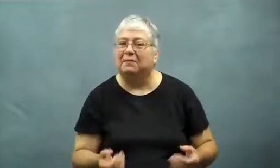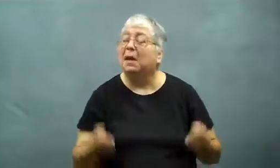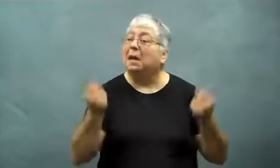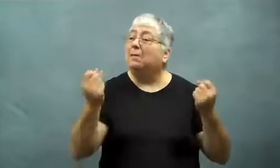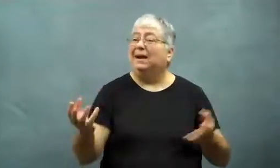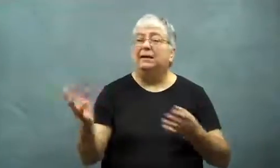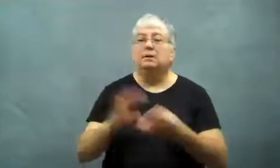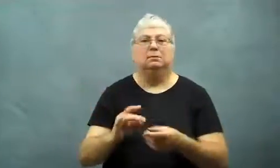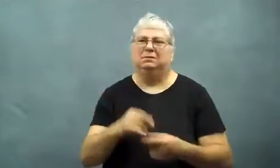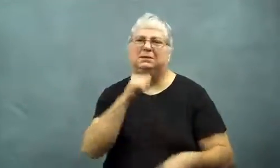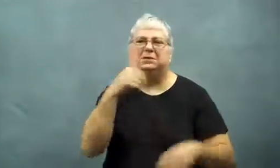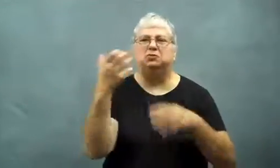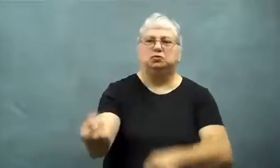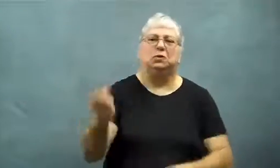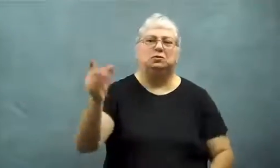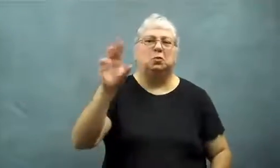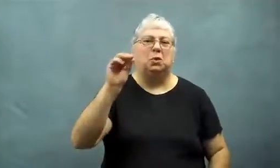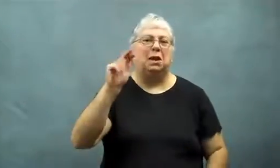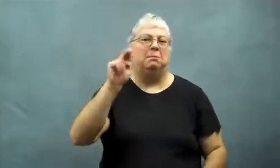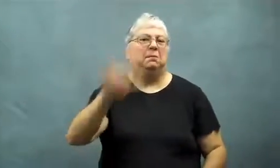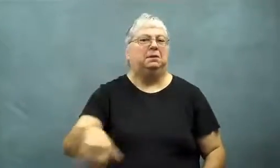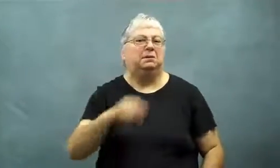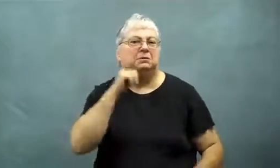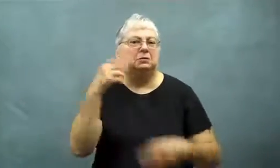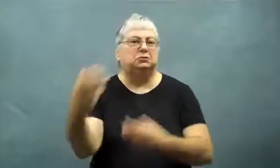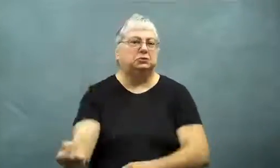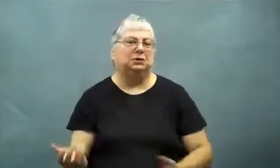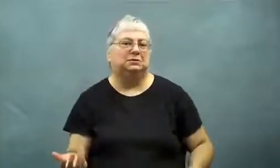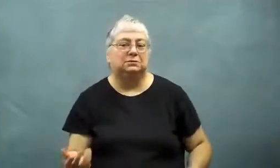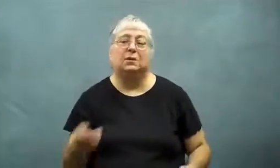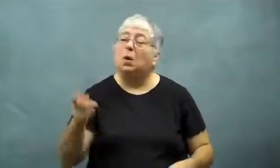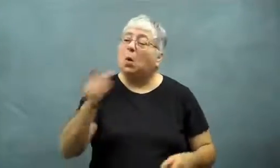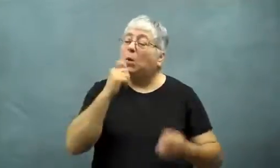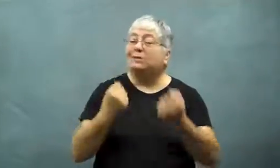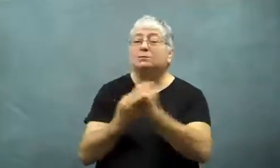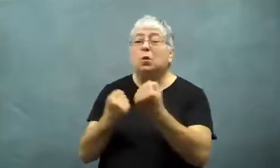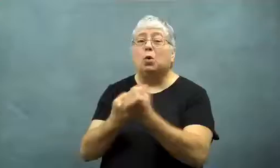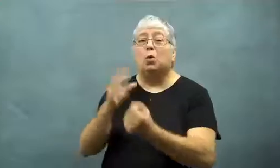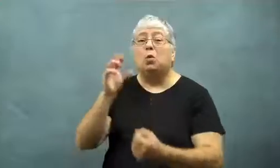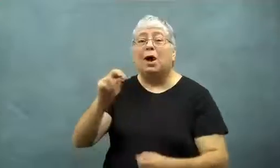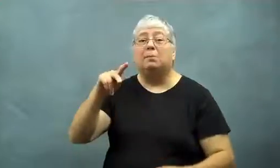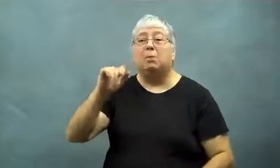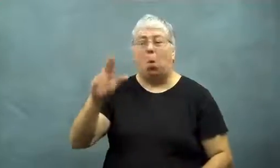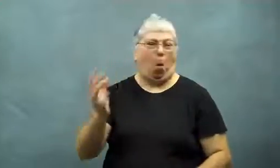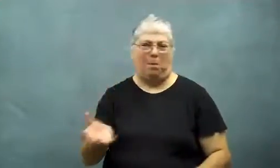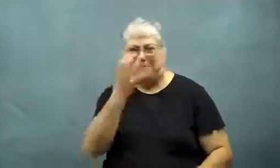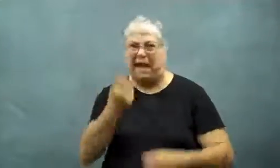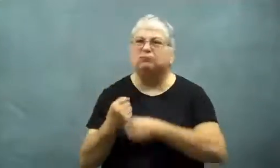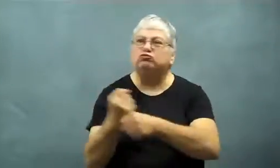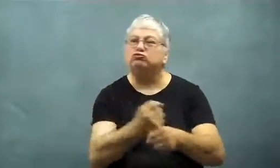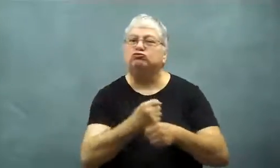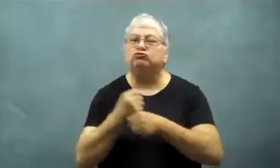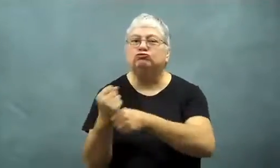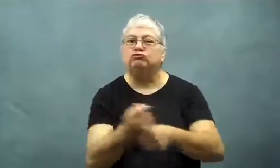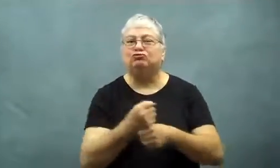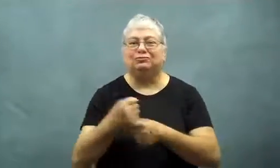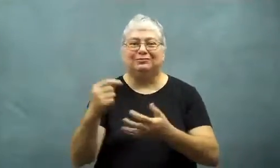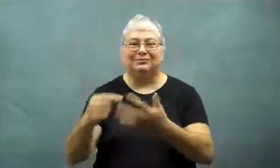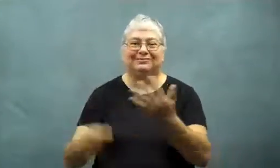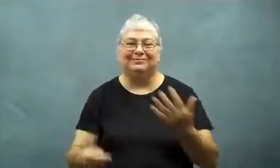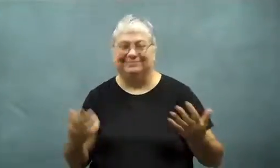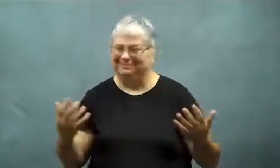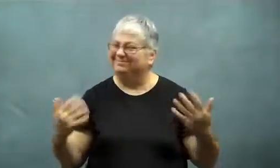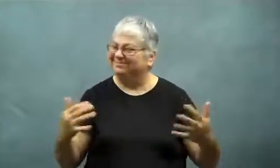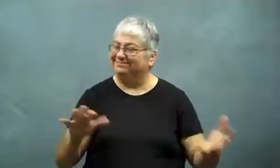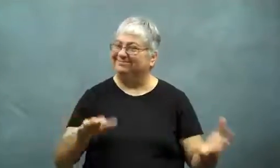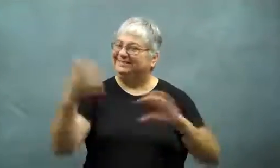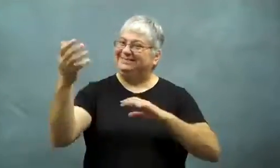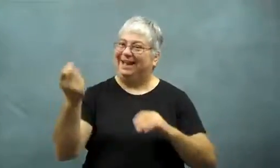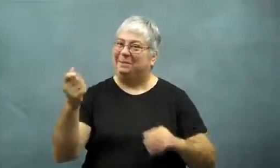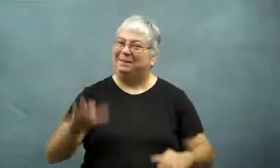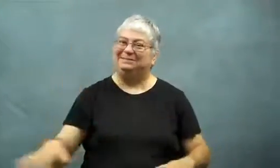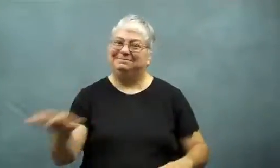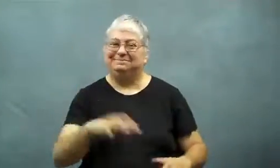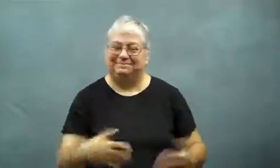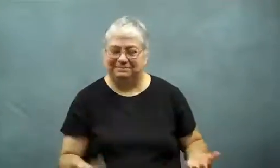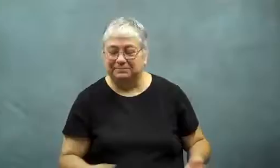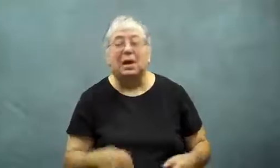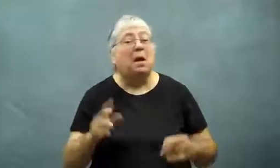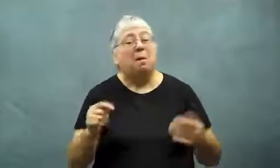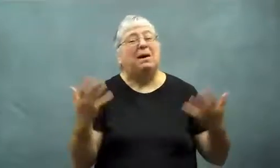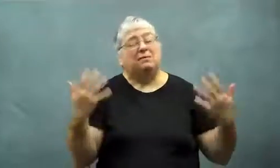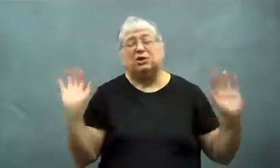Many were distrustful of Romney.